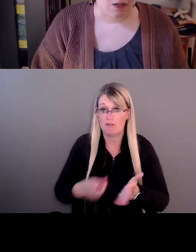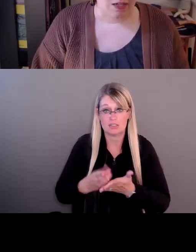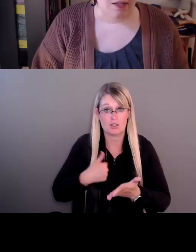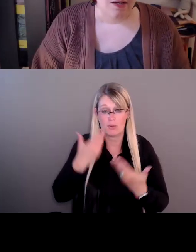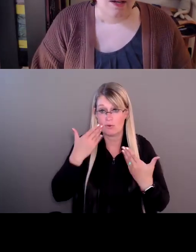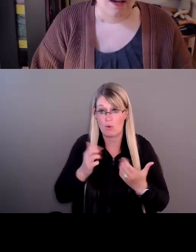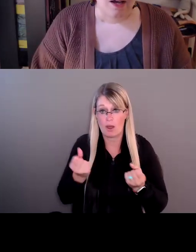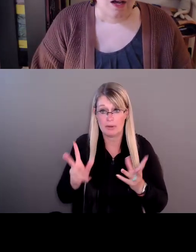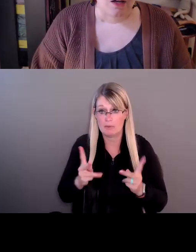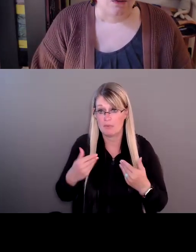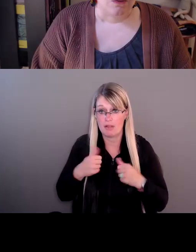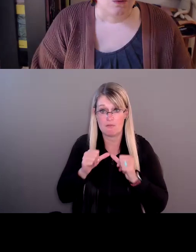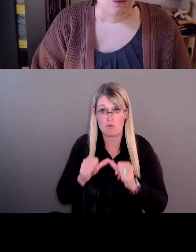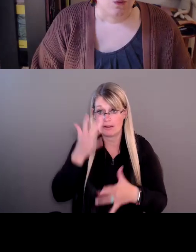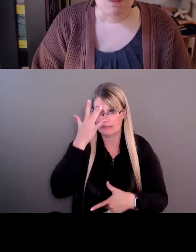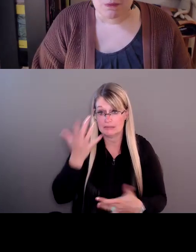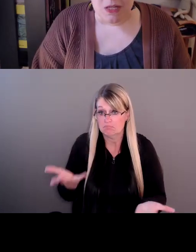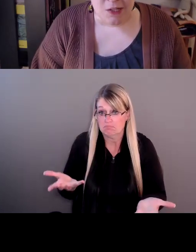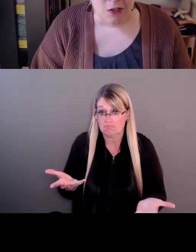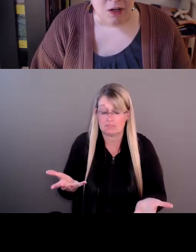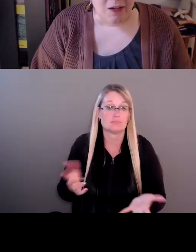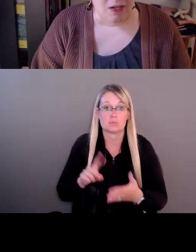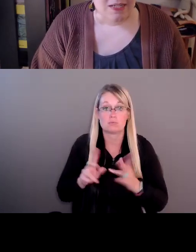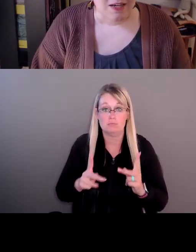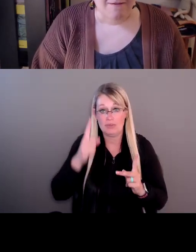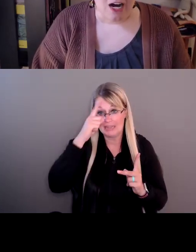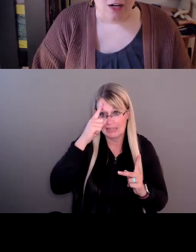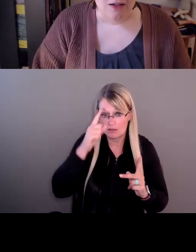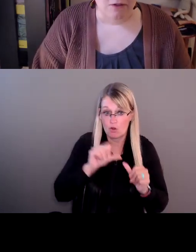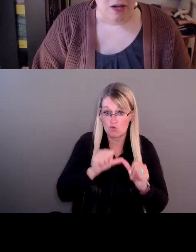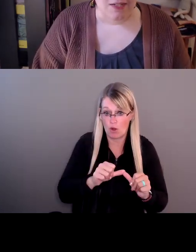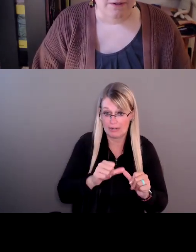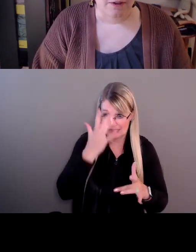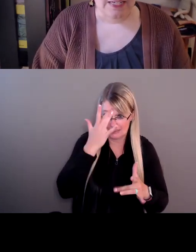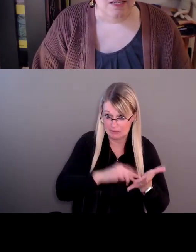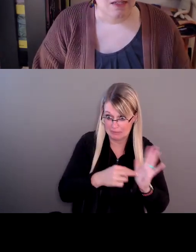illness. What people consider a chronic illness is going to vary for lots of different reasons